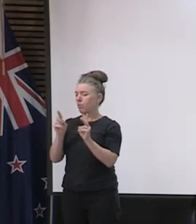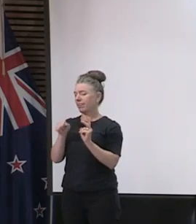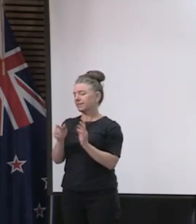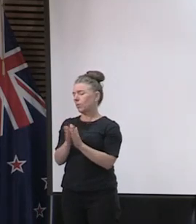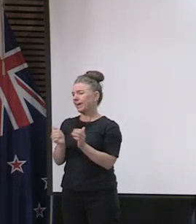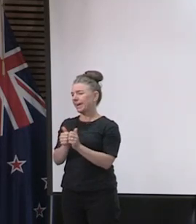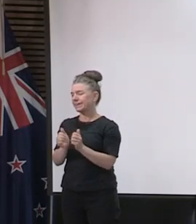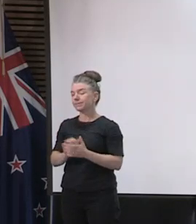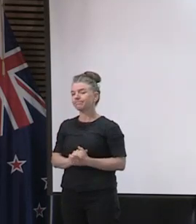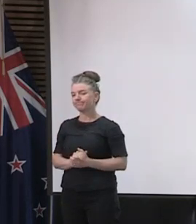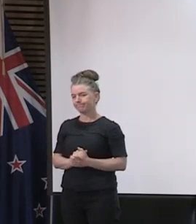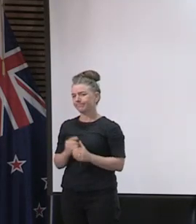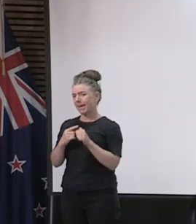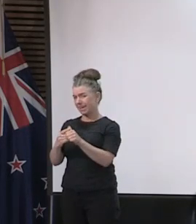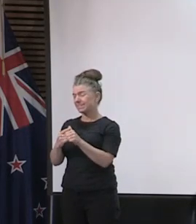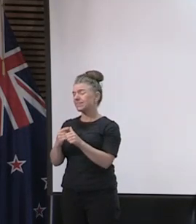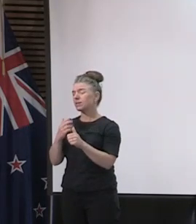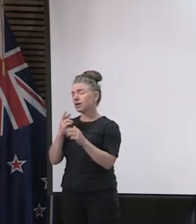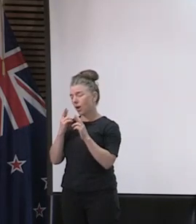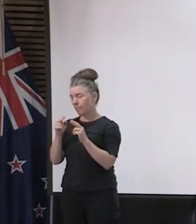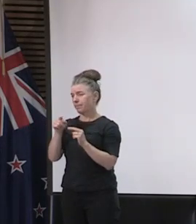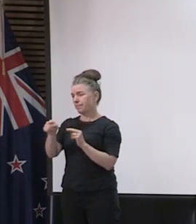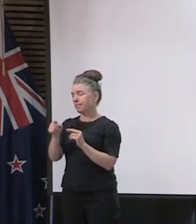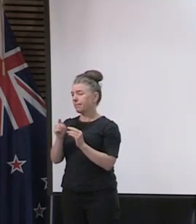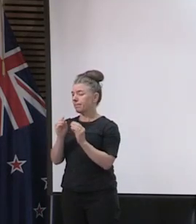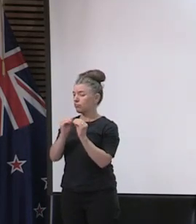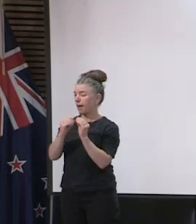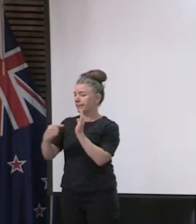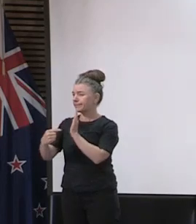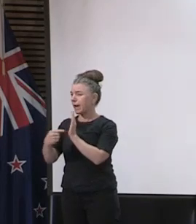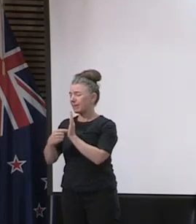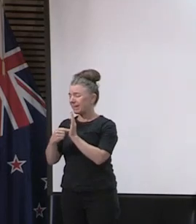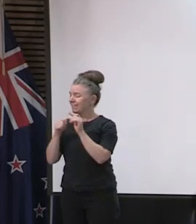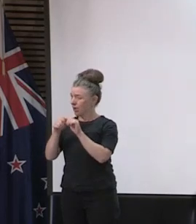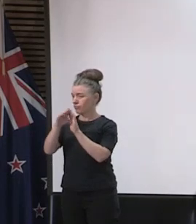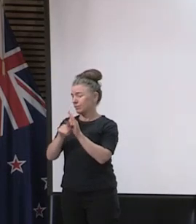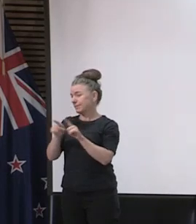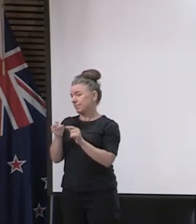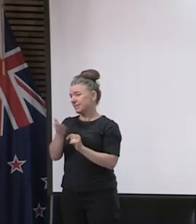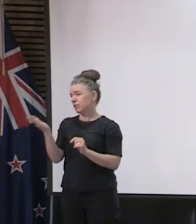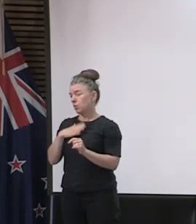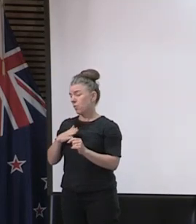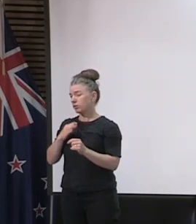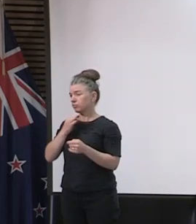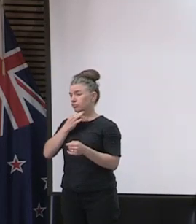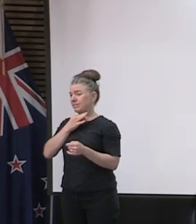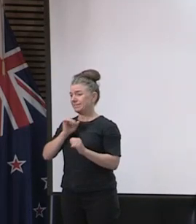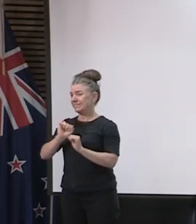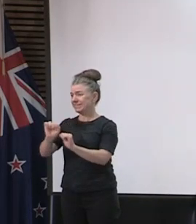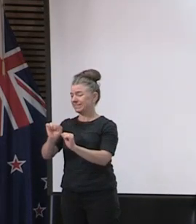stopped? Jaz - We want him